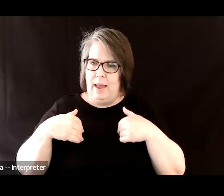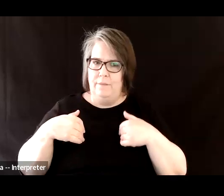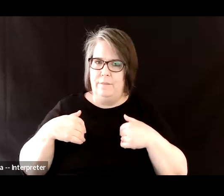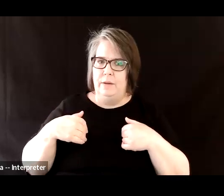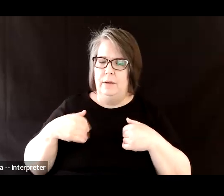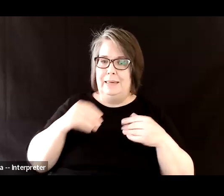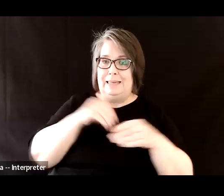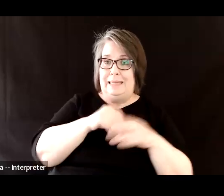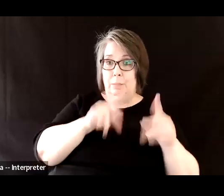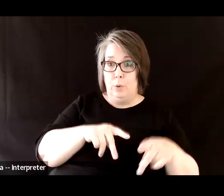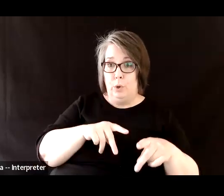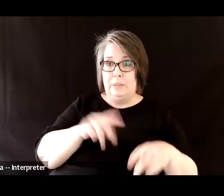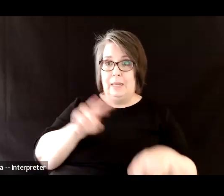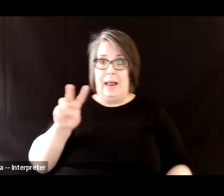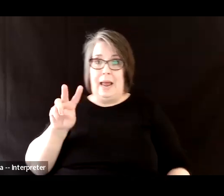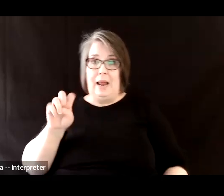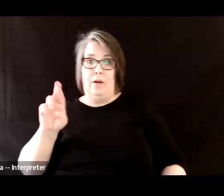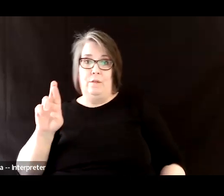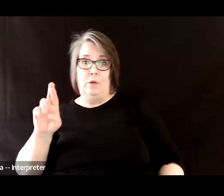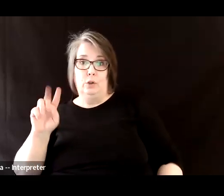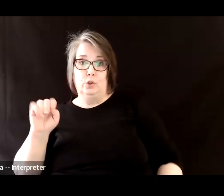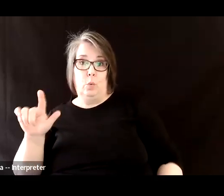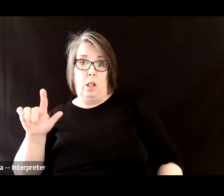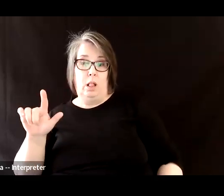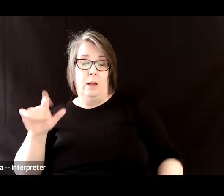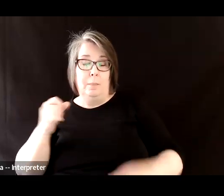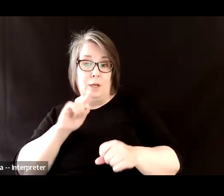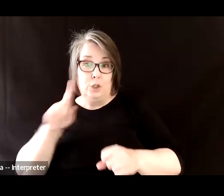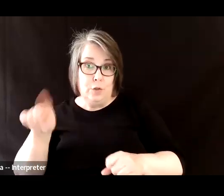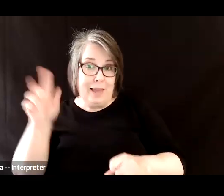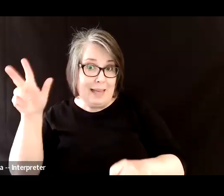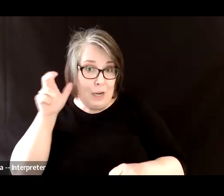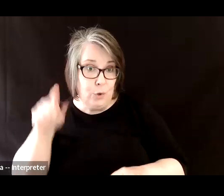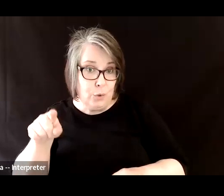person and your virtual folks can hear you and if needed they